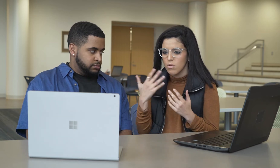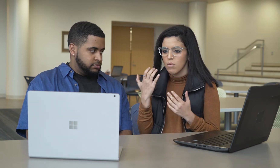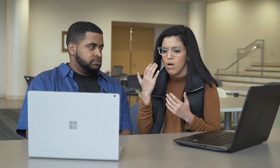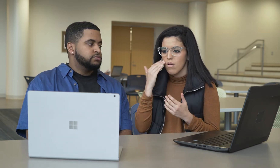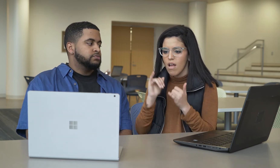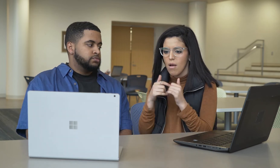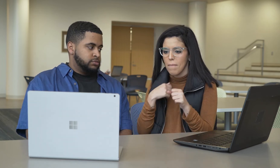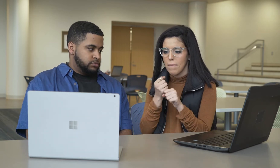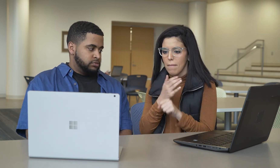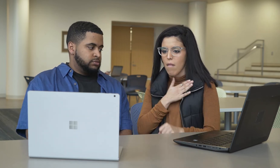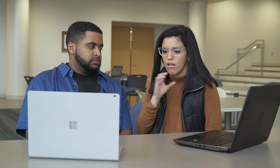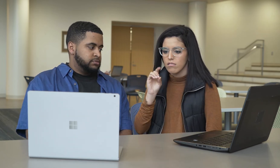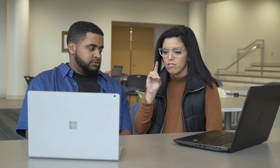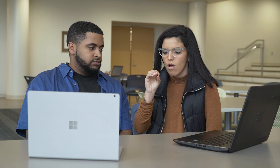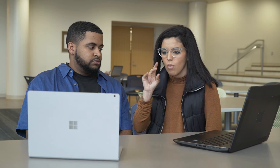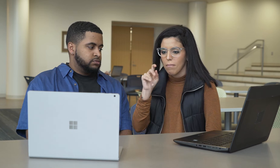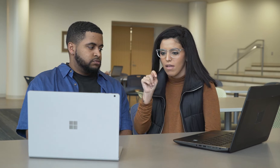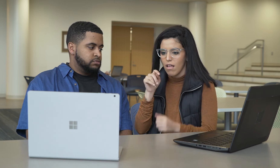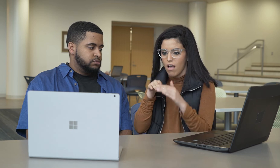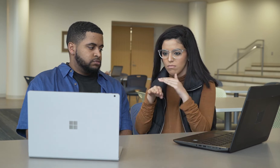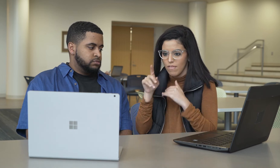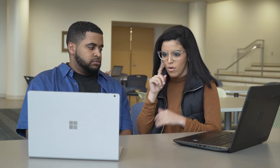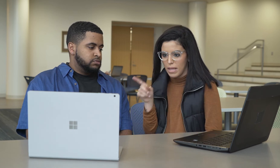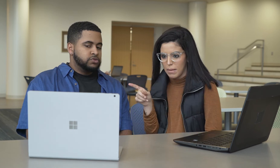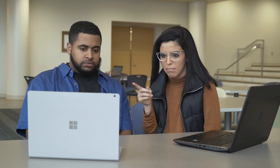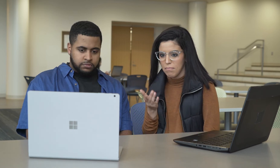I would like to know how to make my document accessible for him.